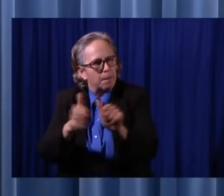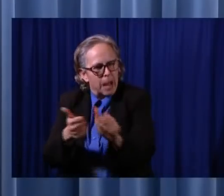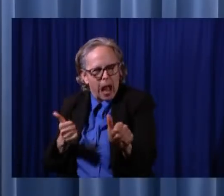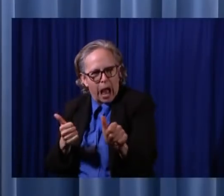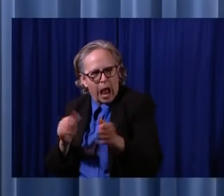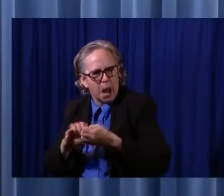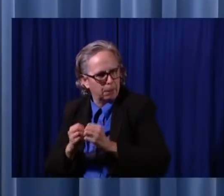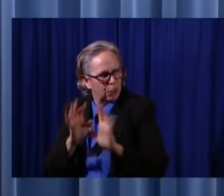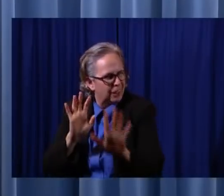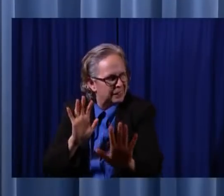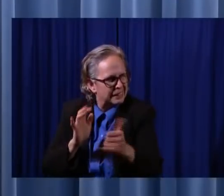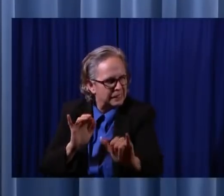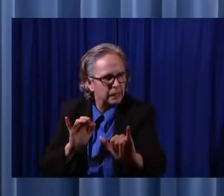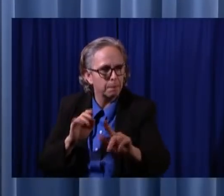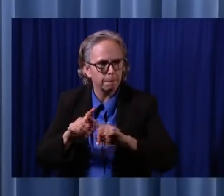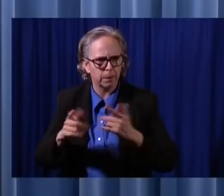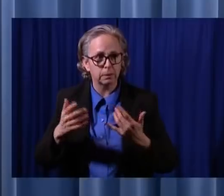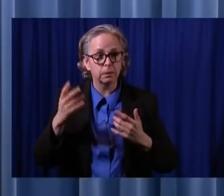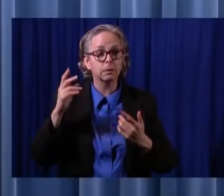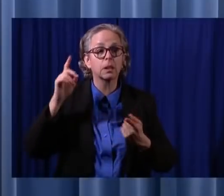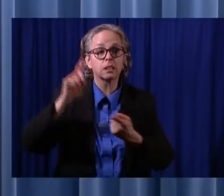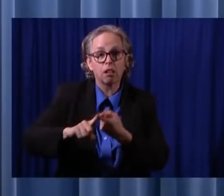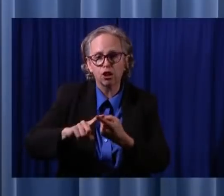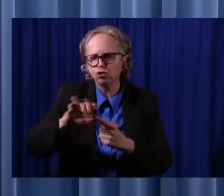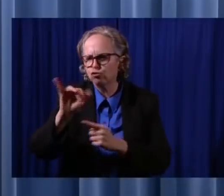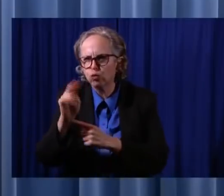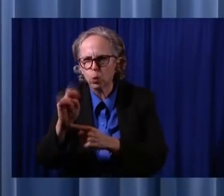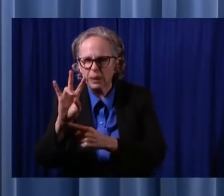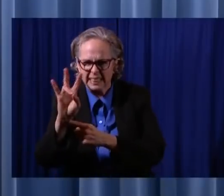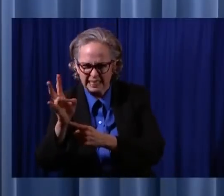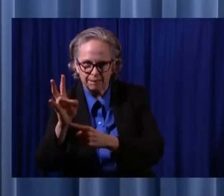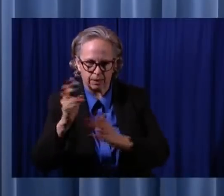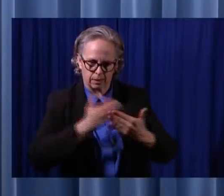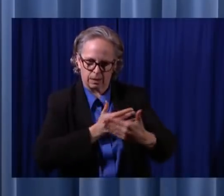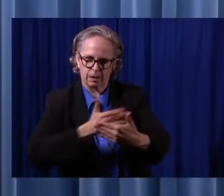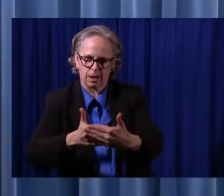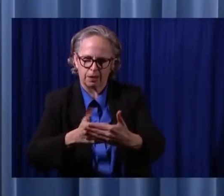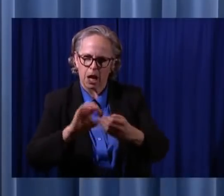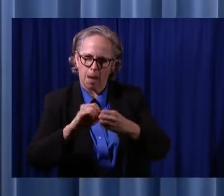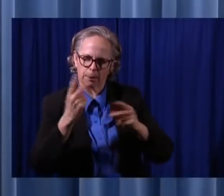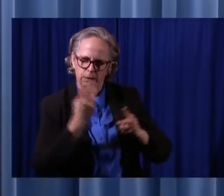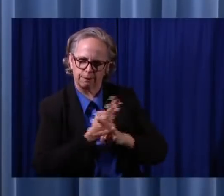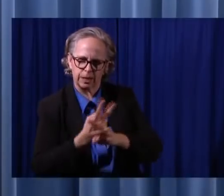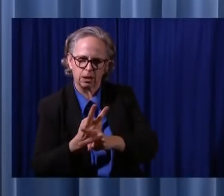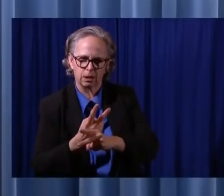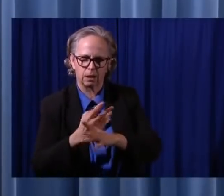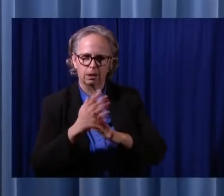PEOPLE AND IN THE MOST RECENT CALCULATIONS, WE SEE THAT THE ARE NOT IS ABOUT POINTING SEVEN